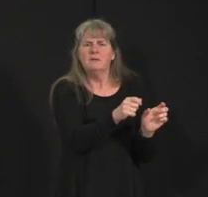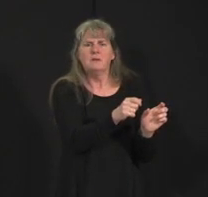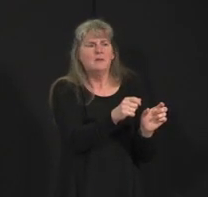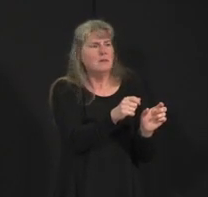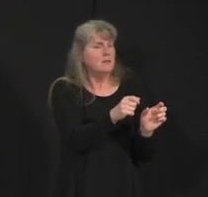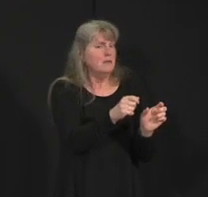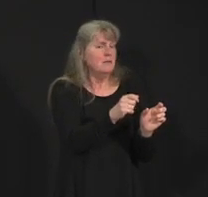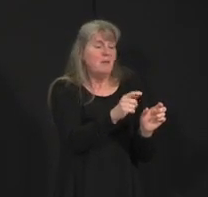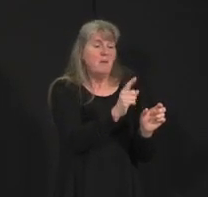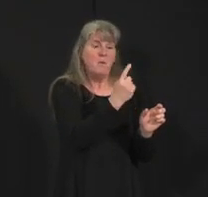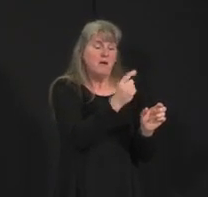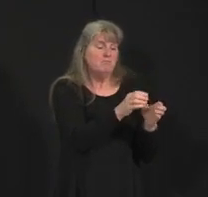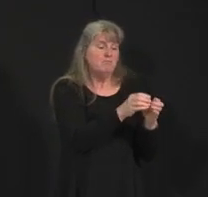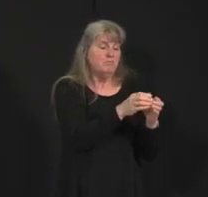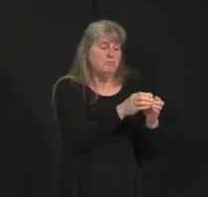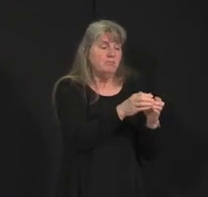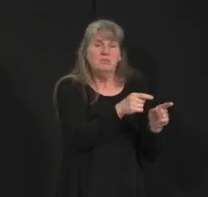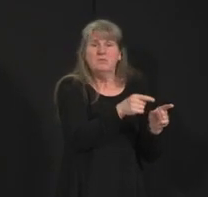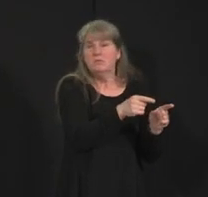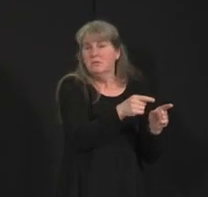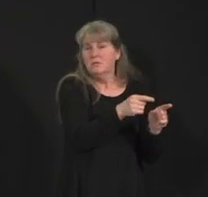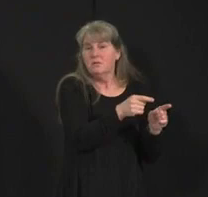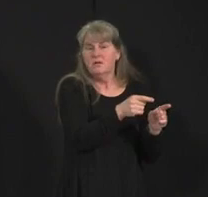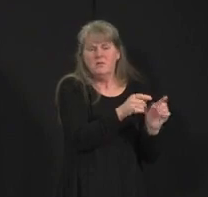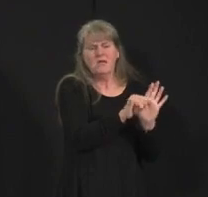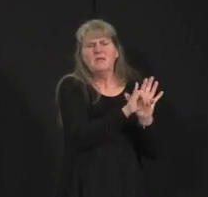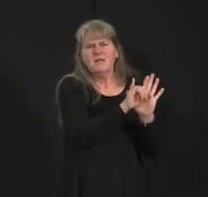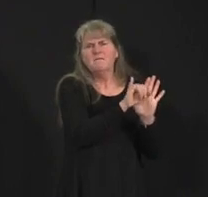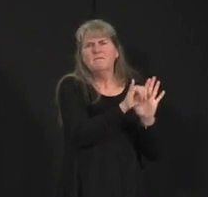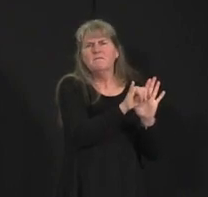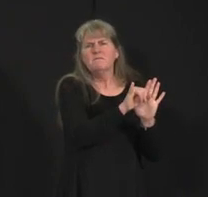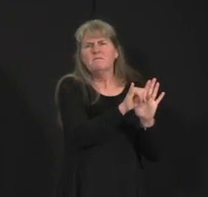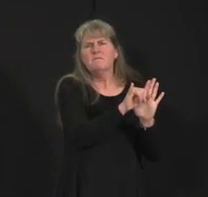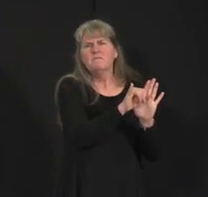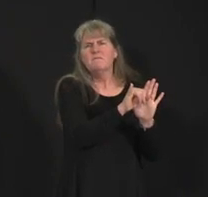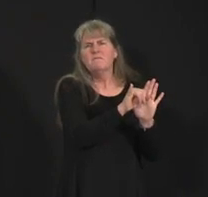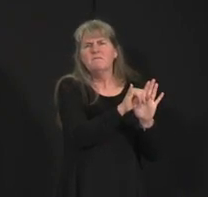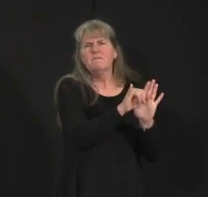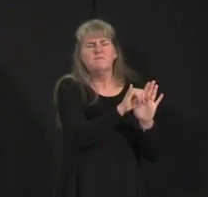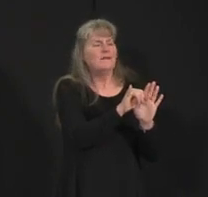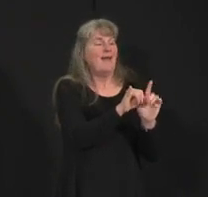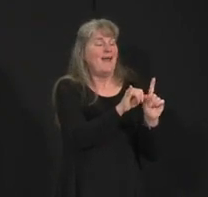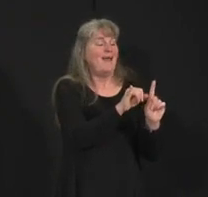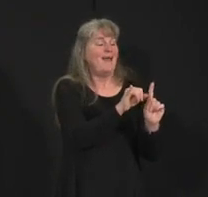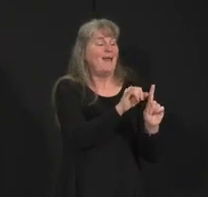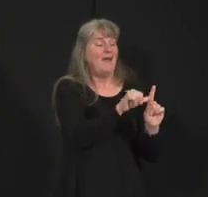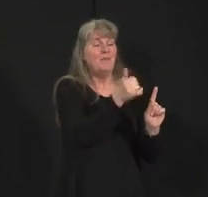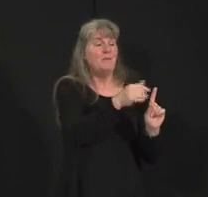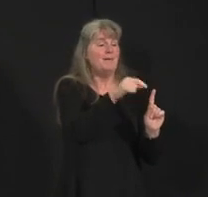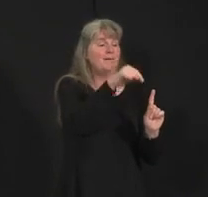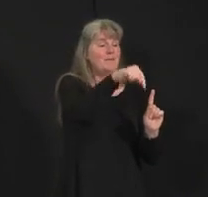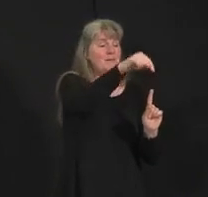cluster, that we wait -- we will be able to identify contacts and have them contained